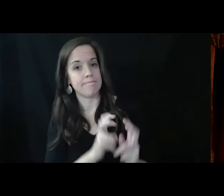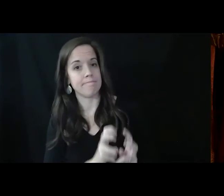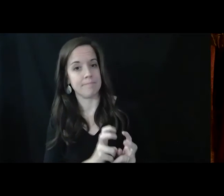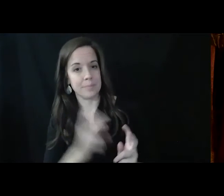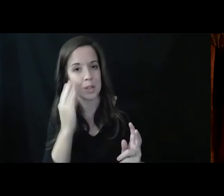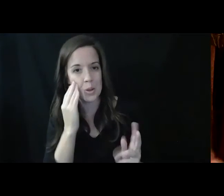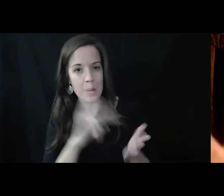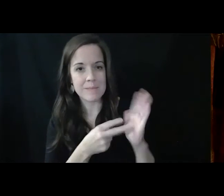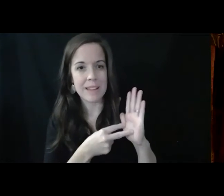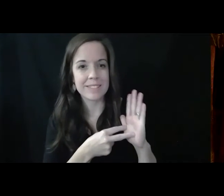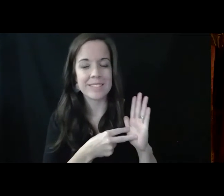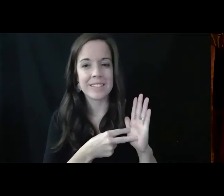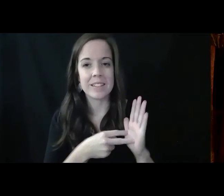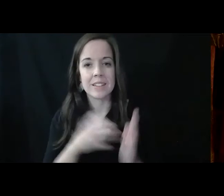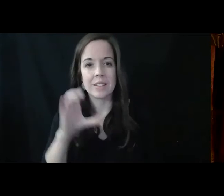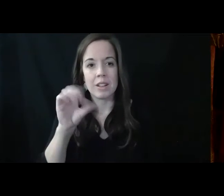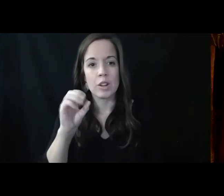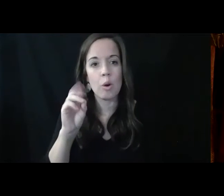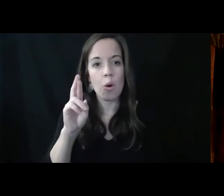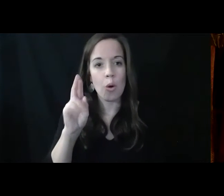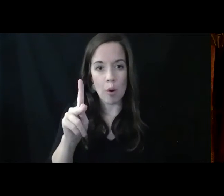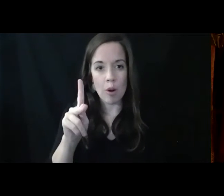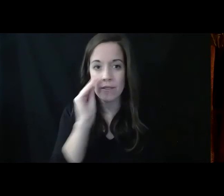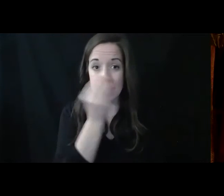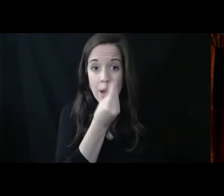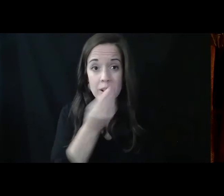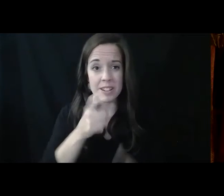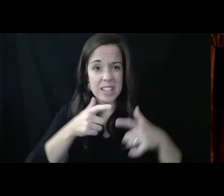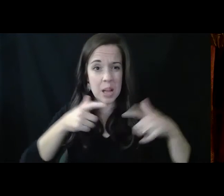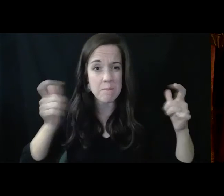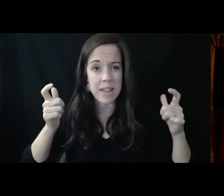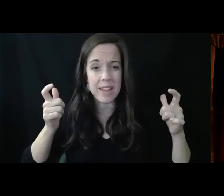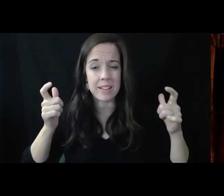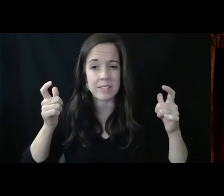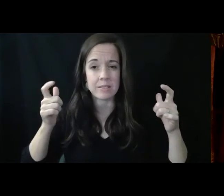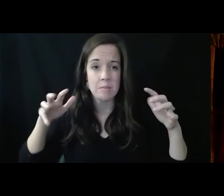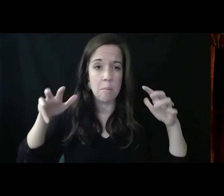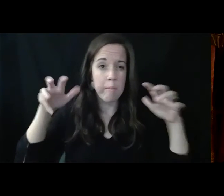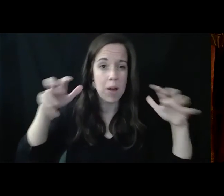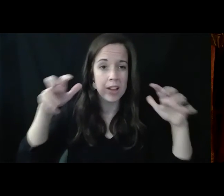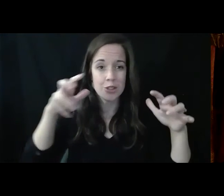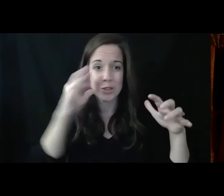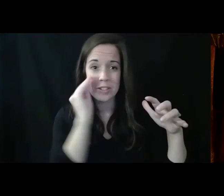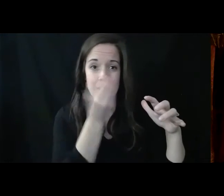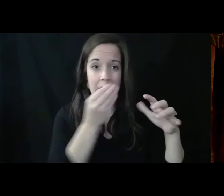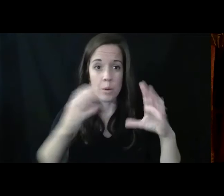And then a corpse flower is just this really giant, you know, monstrous flower that smells